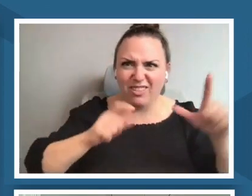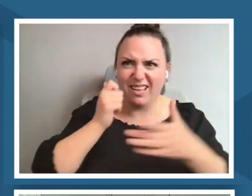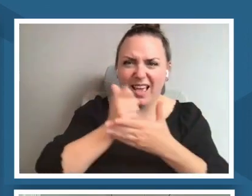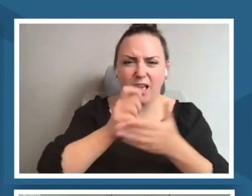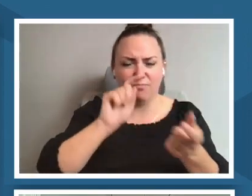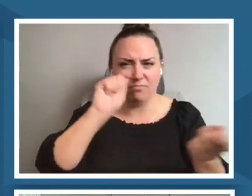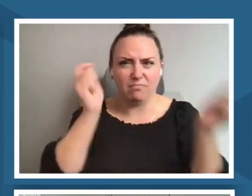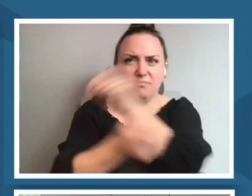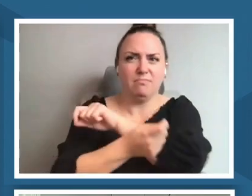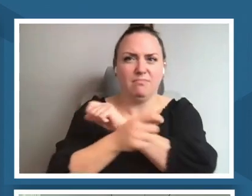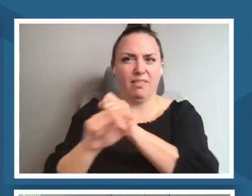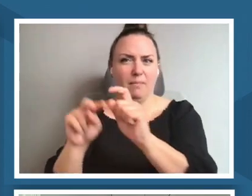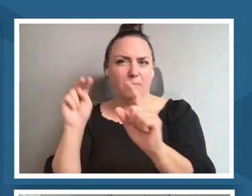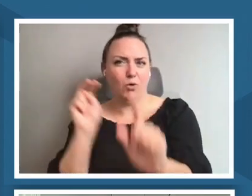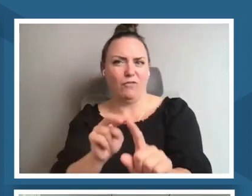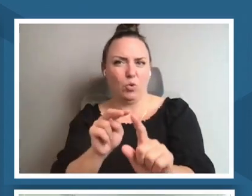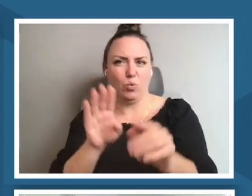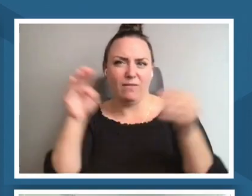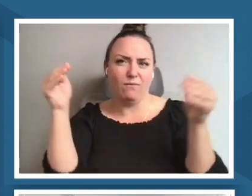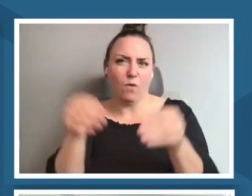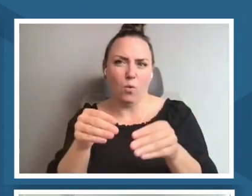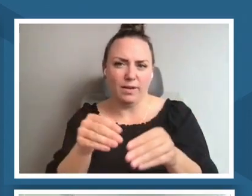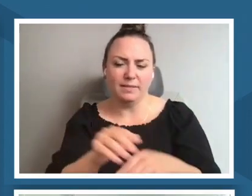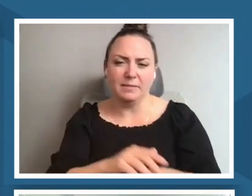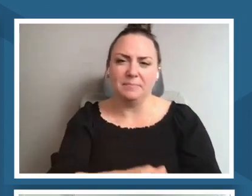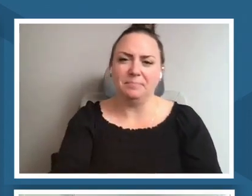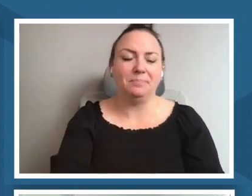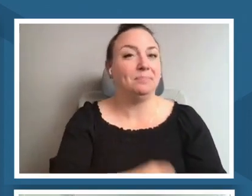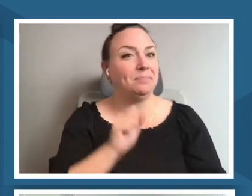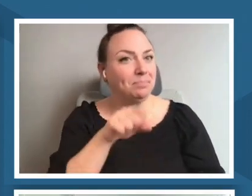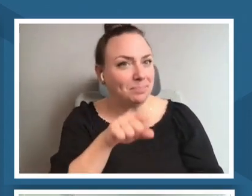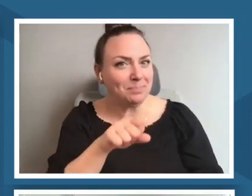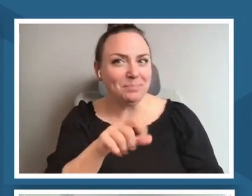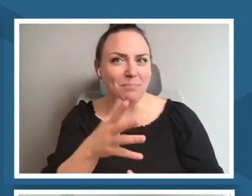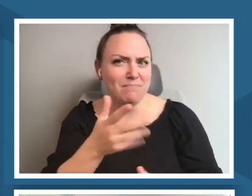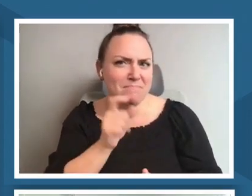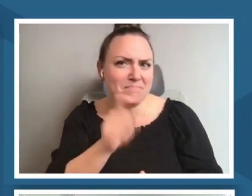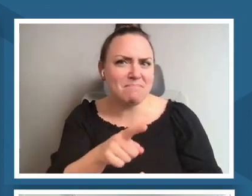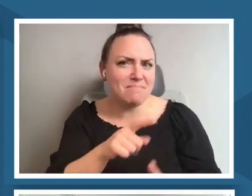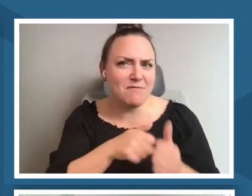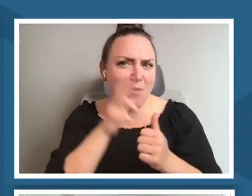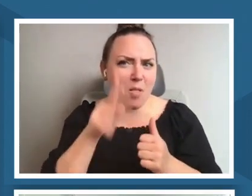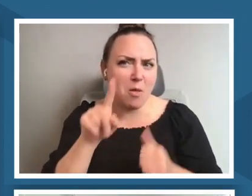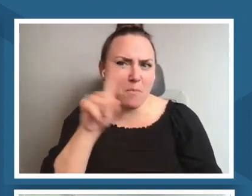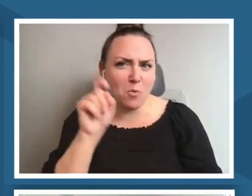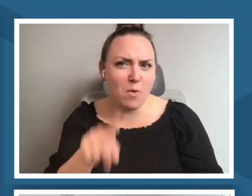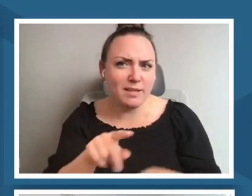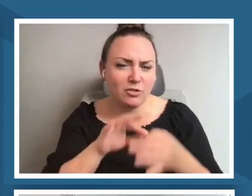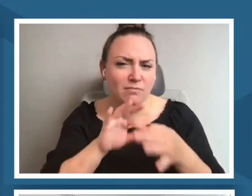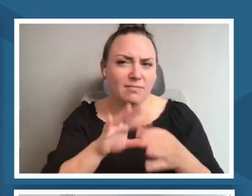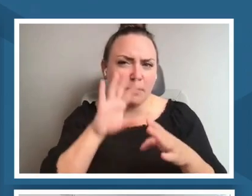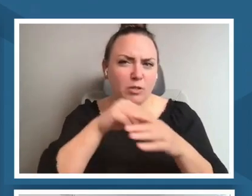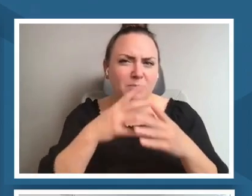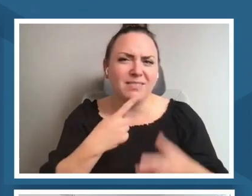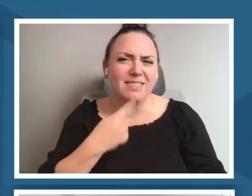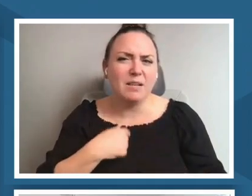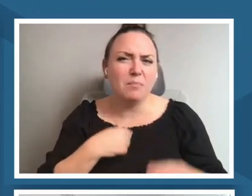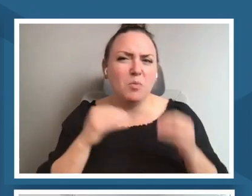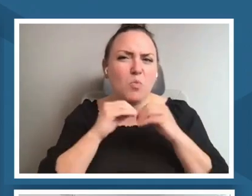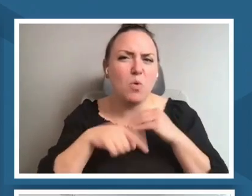and i would i would love to ask um that participant the follow-up question of